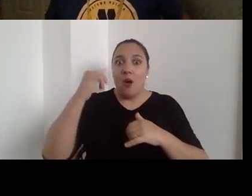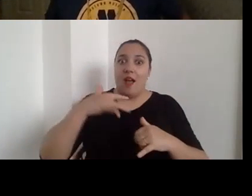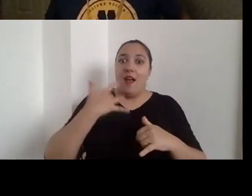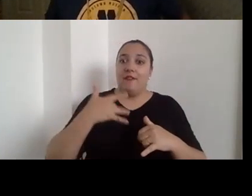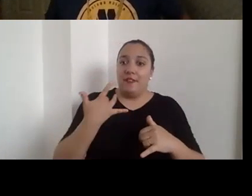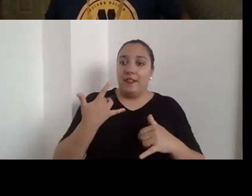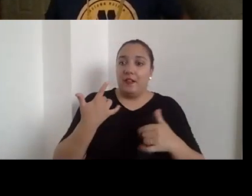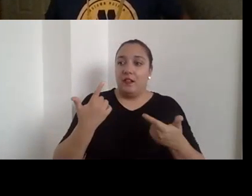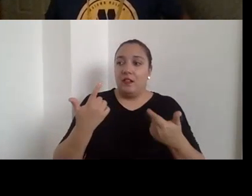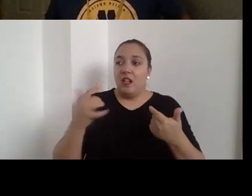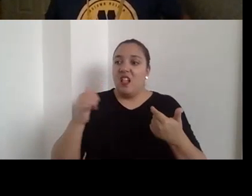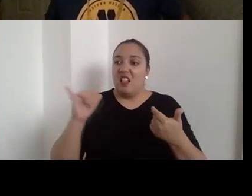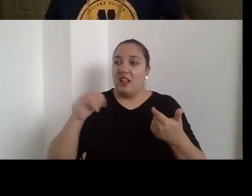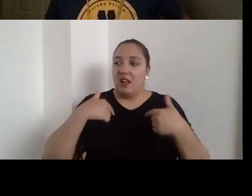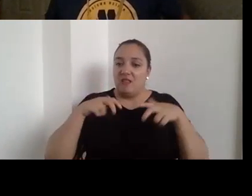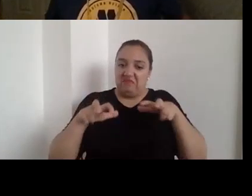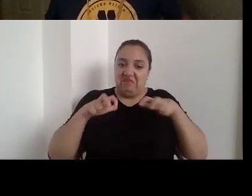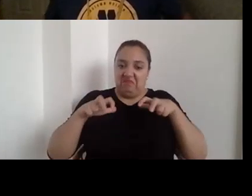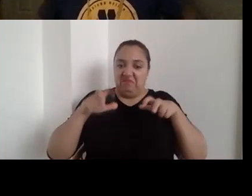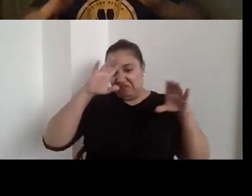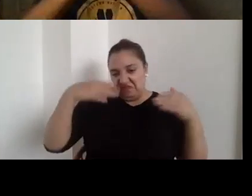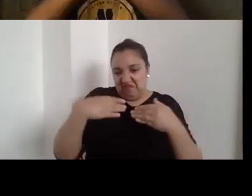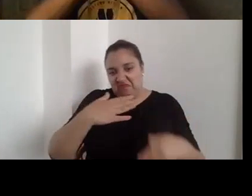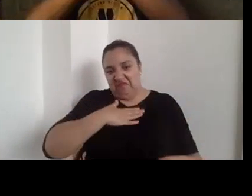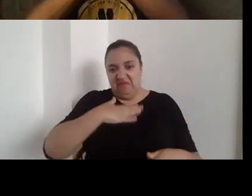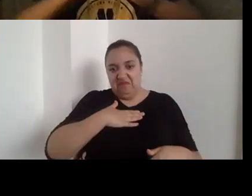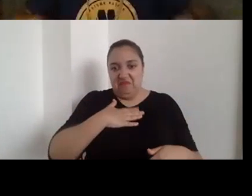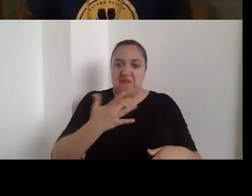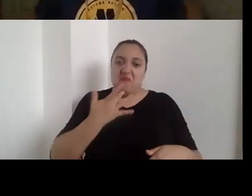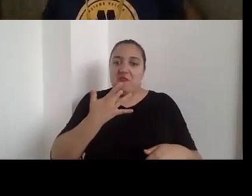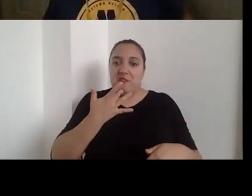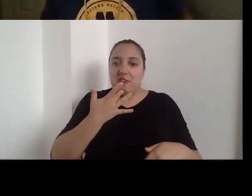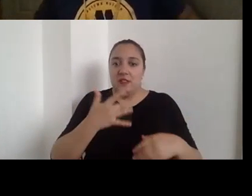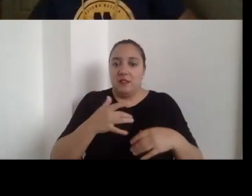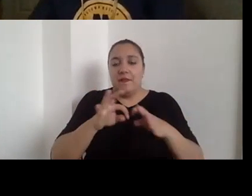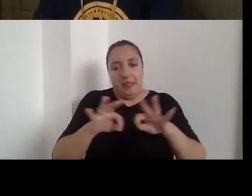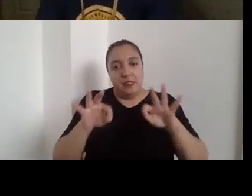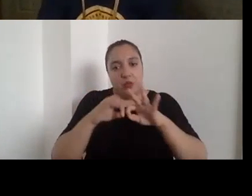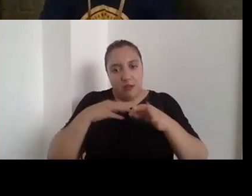that and I hope and I think there's more of us who feel